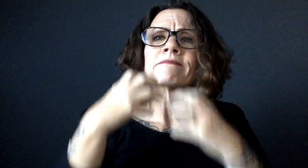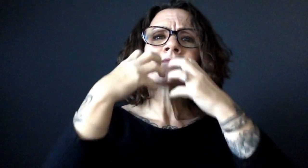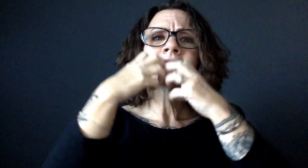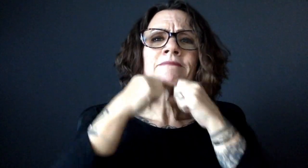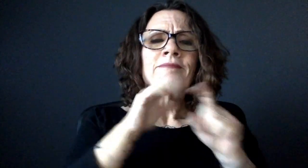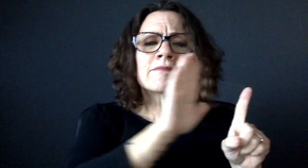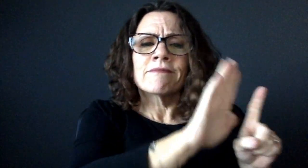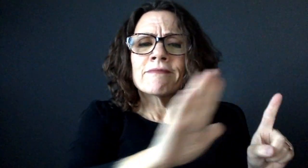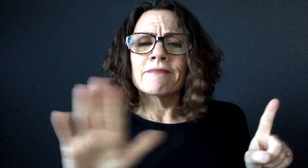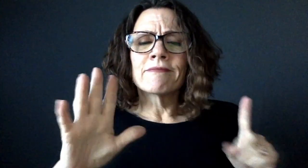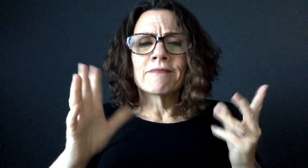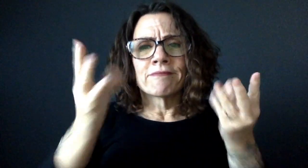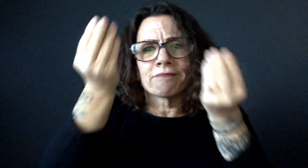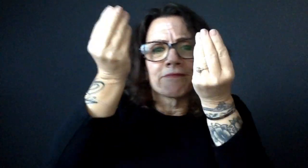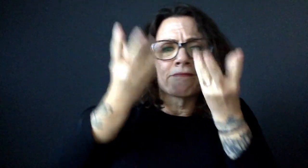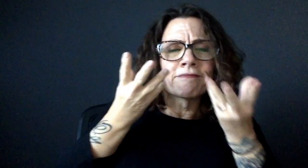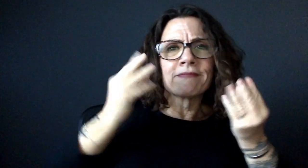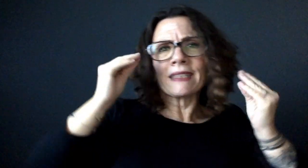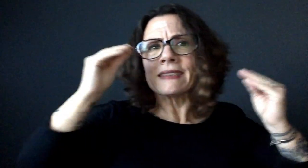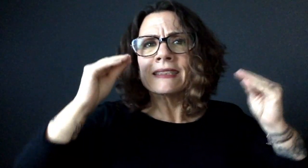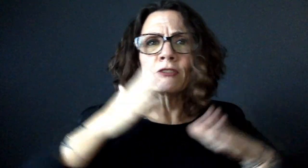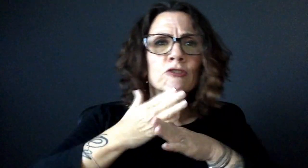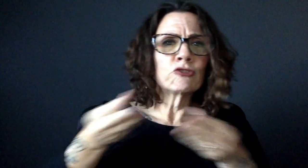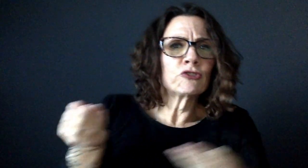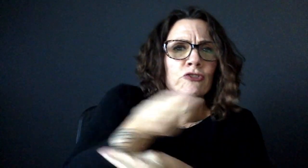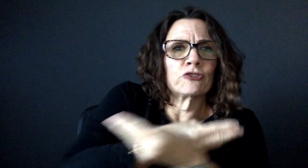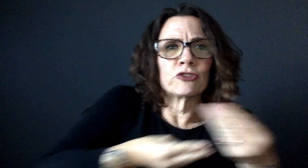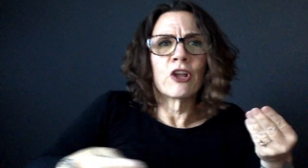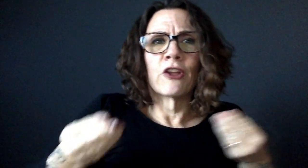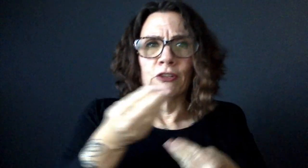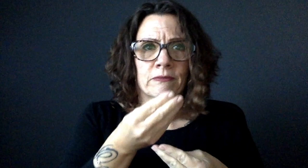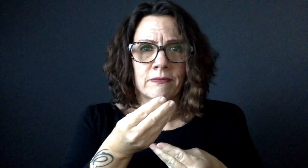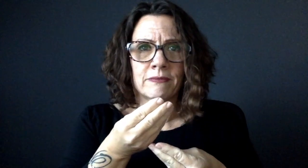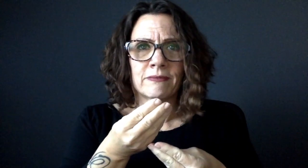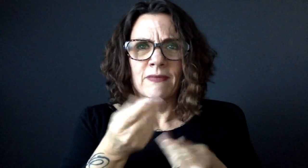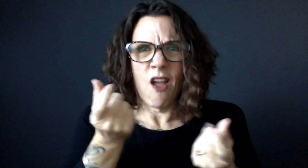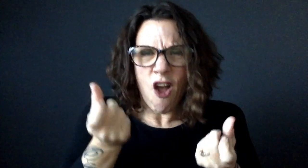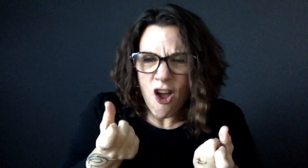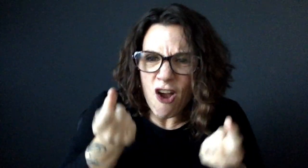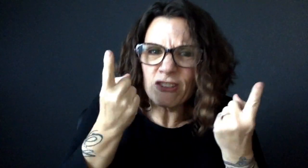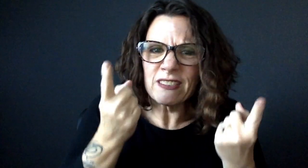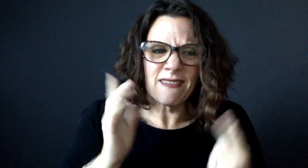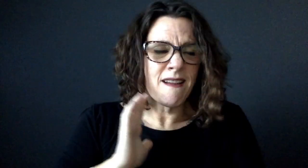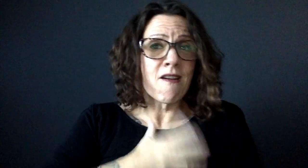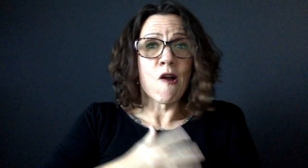that we value the teachings of our lives and understand that our